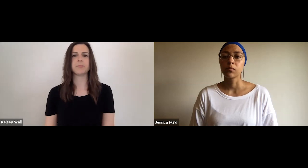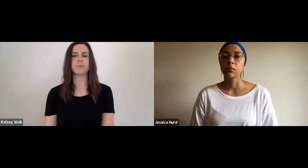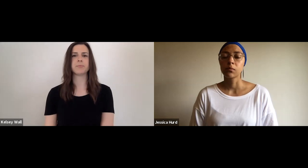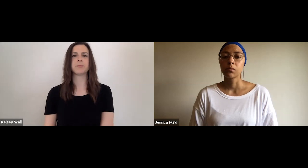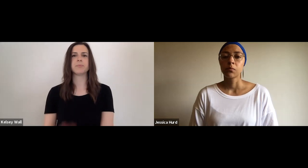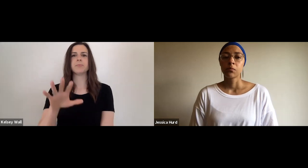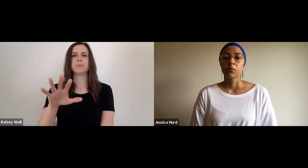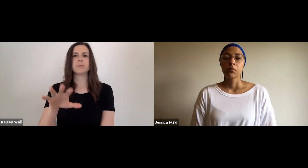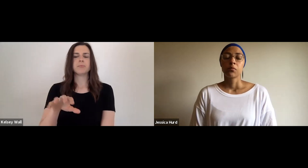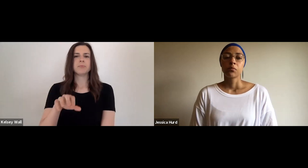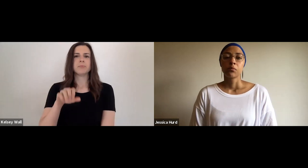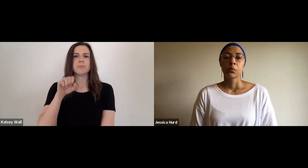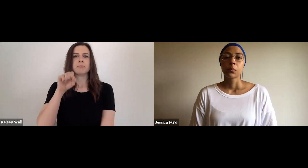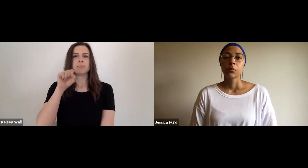We're gonna practice this together now.